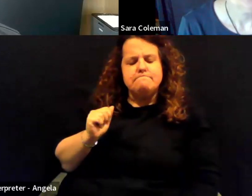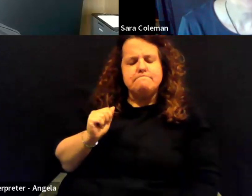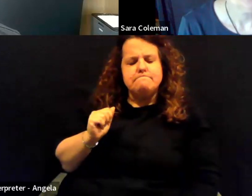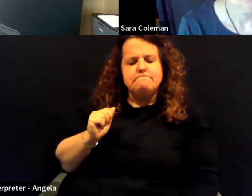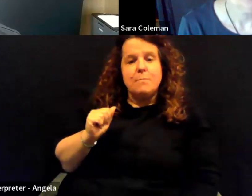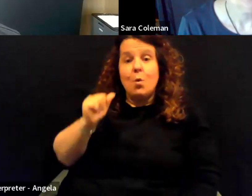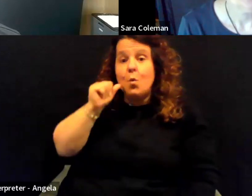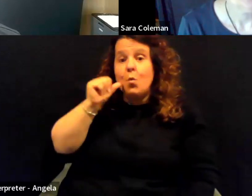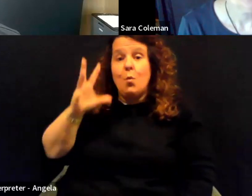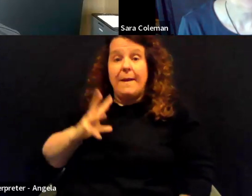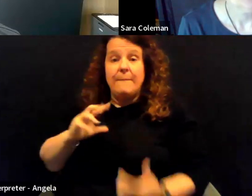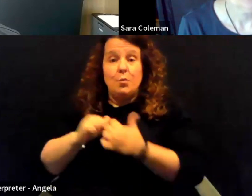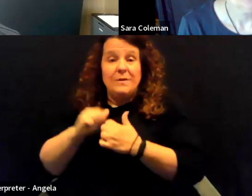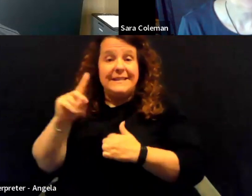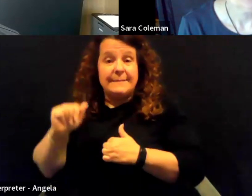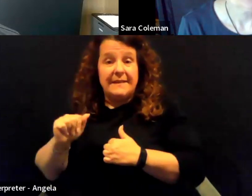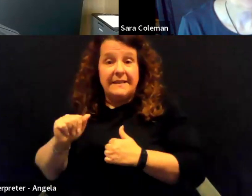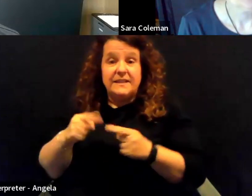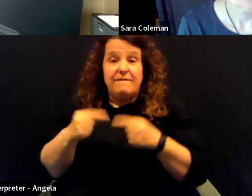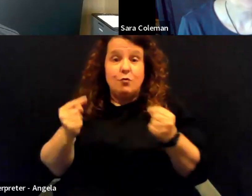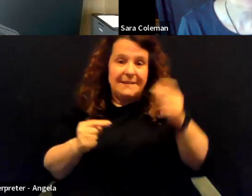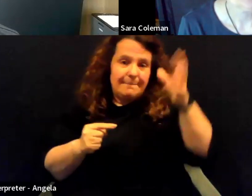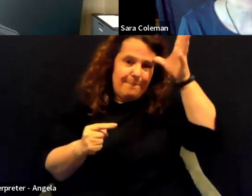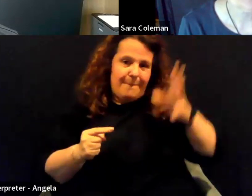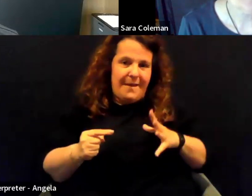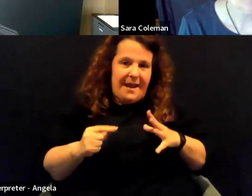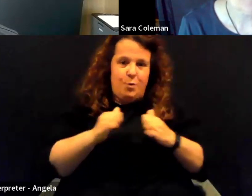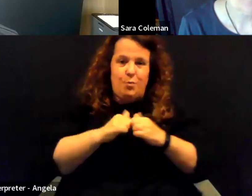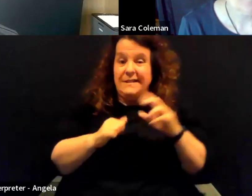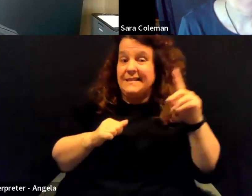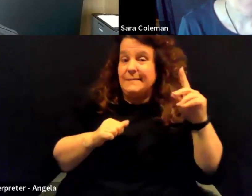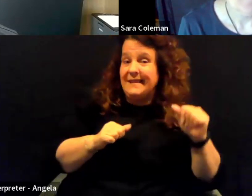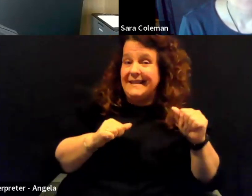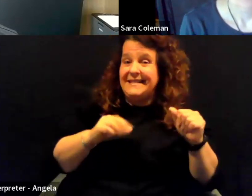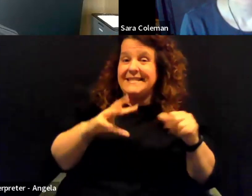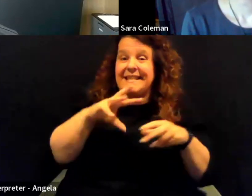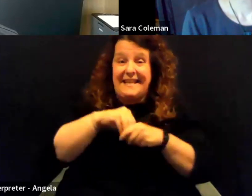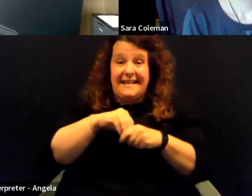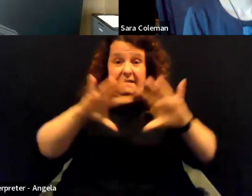, women with disabilities and men with disabilities in the STEAM, field?